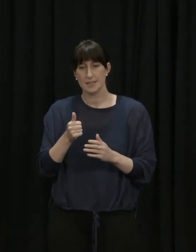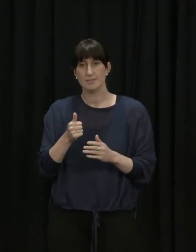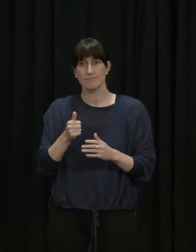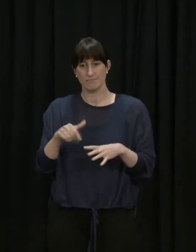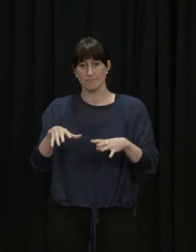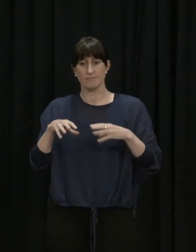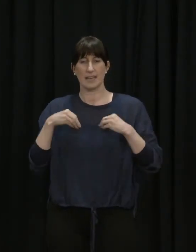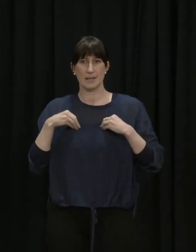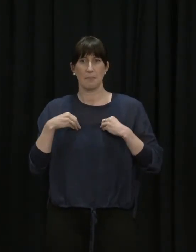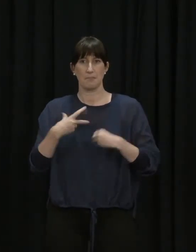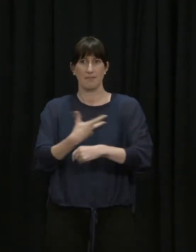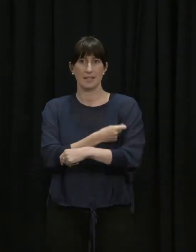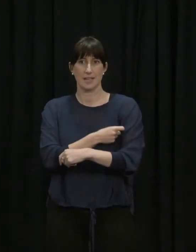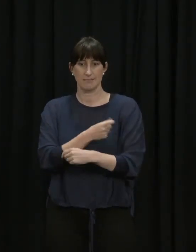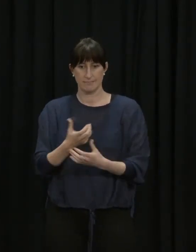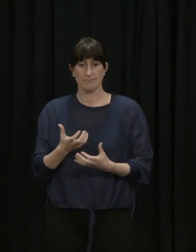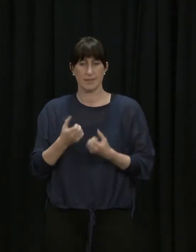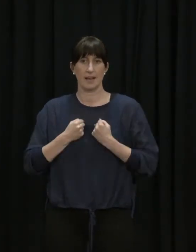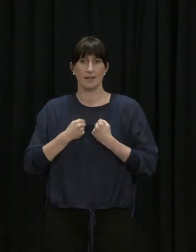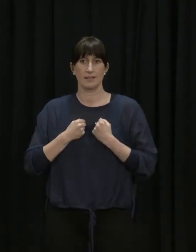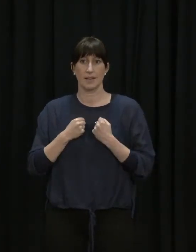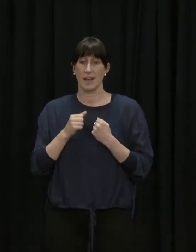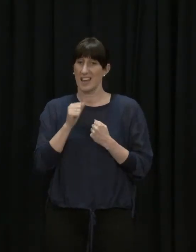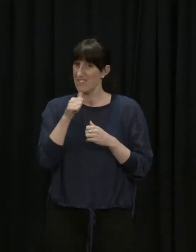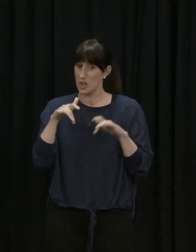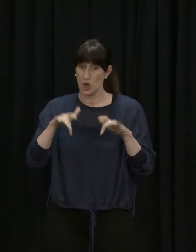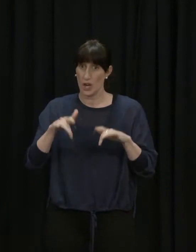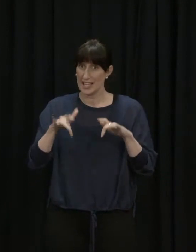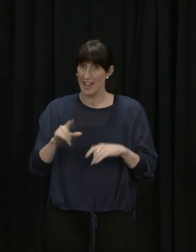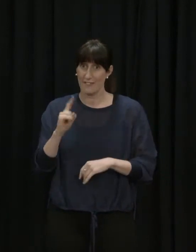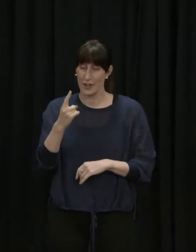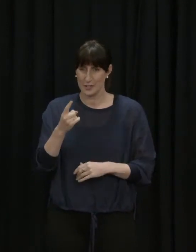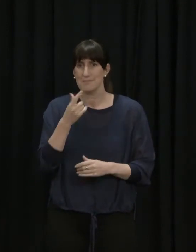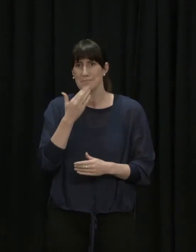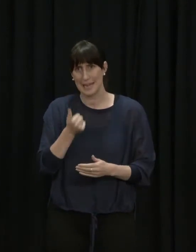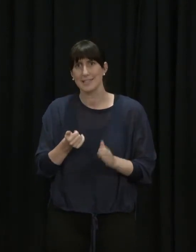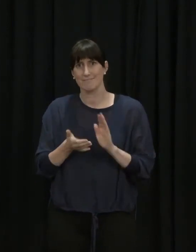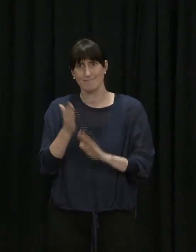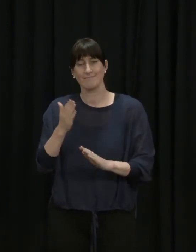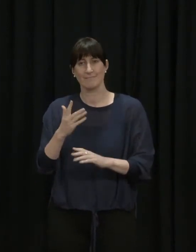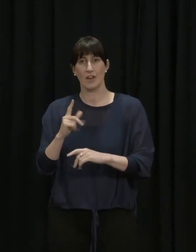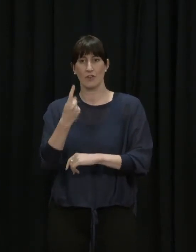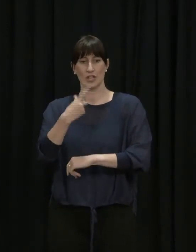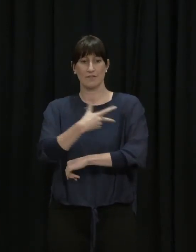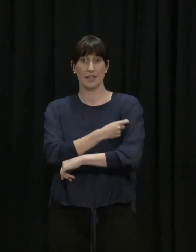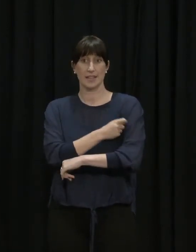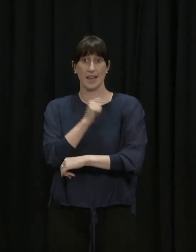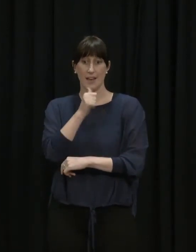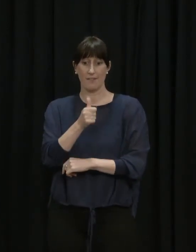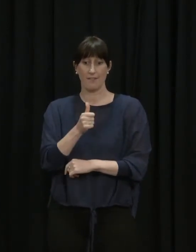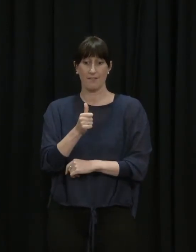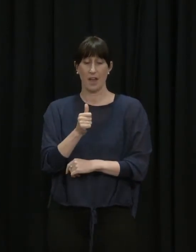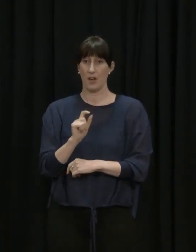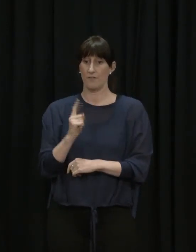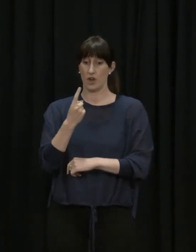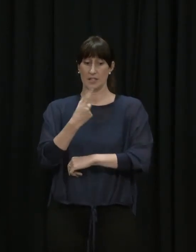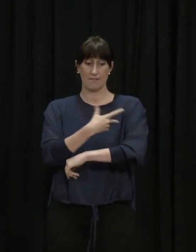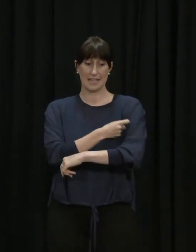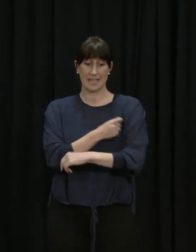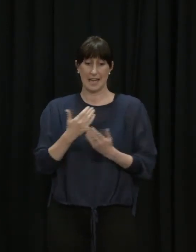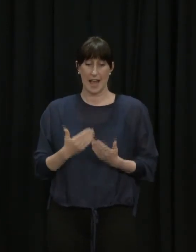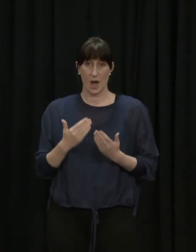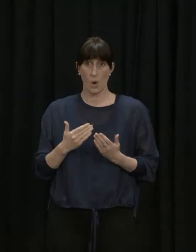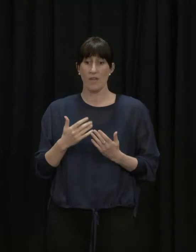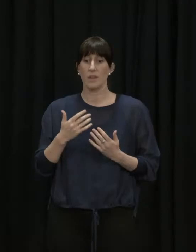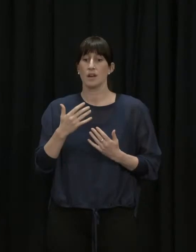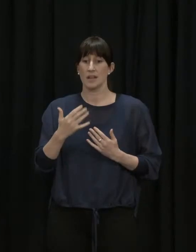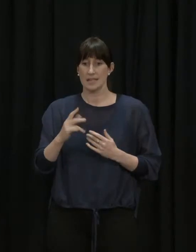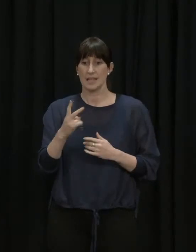is currently rolling out across